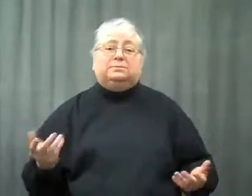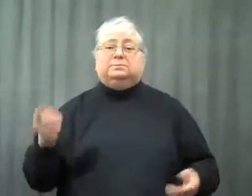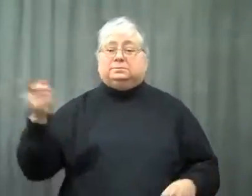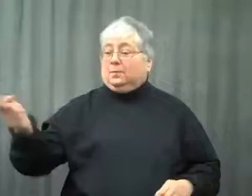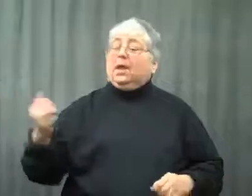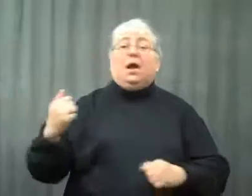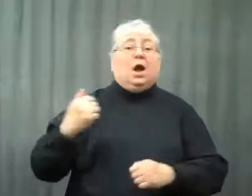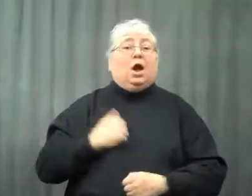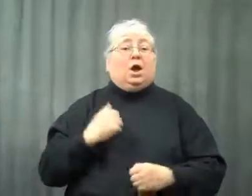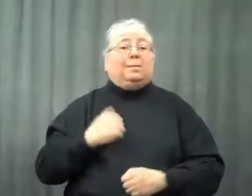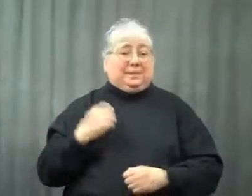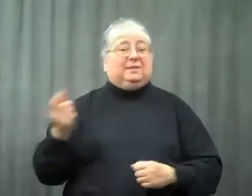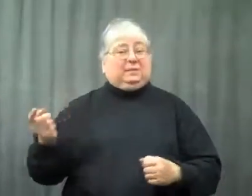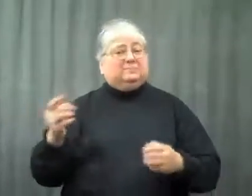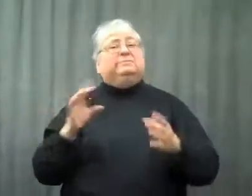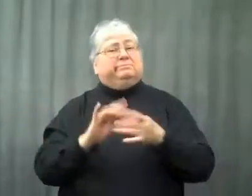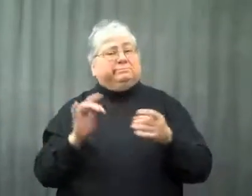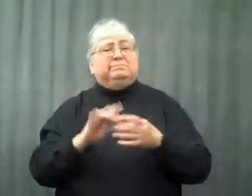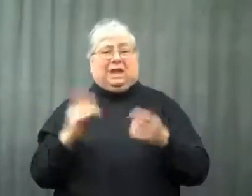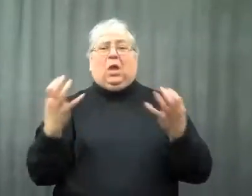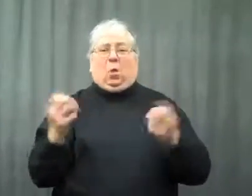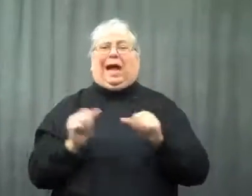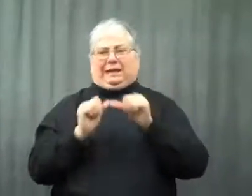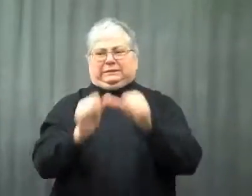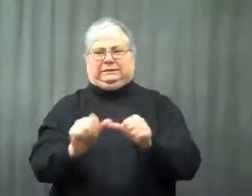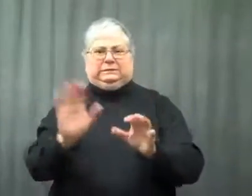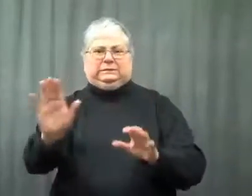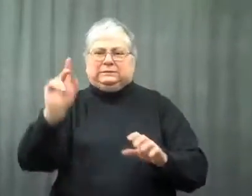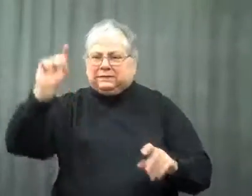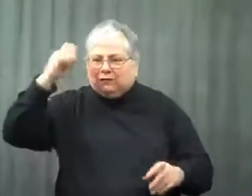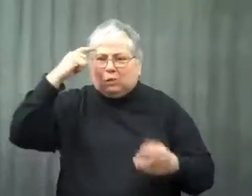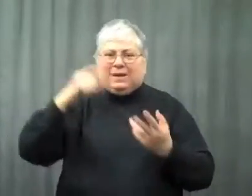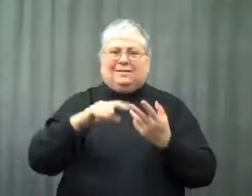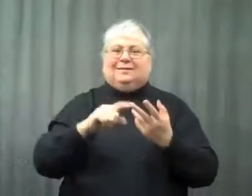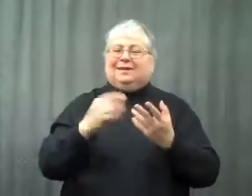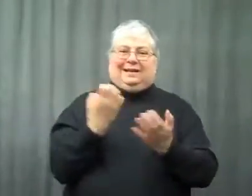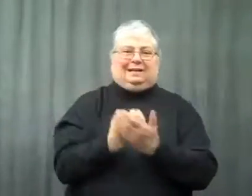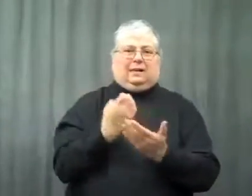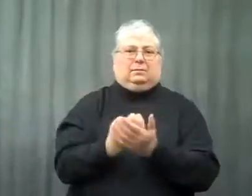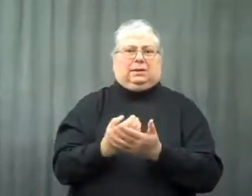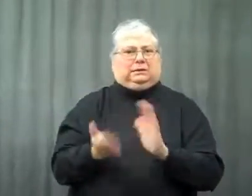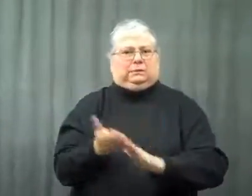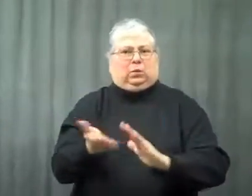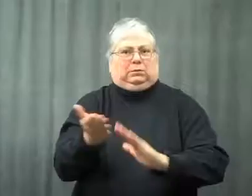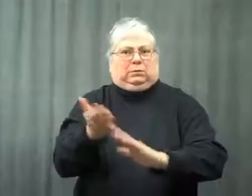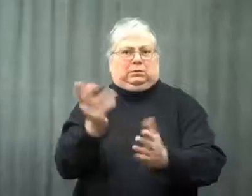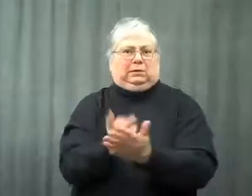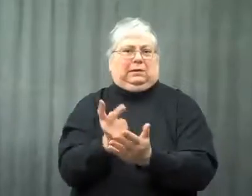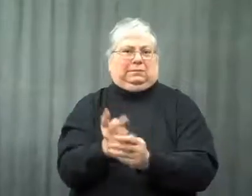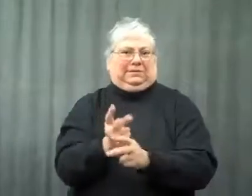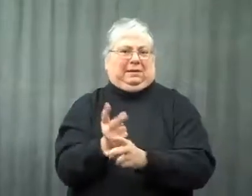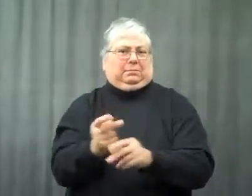The military wants the government and the economy to continue operating.